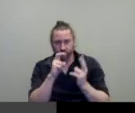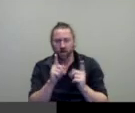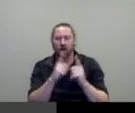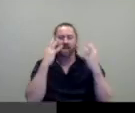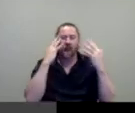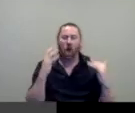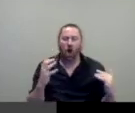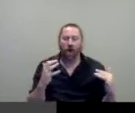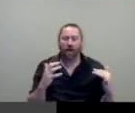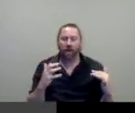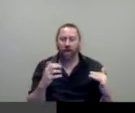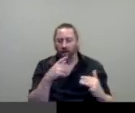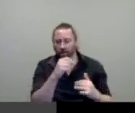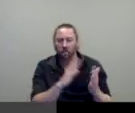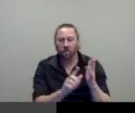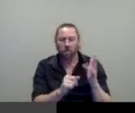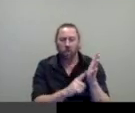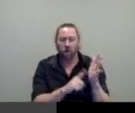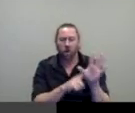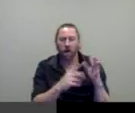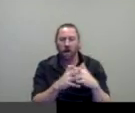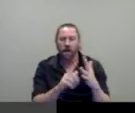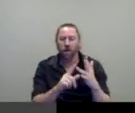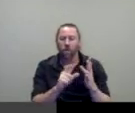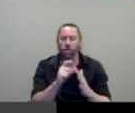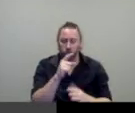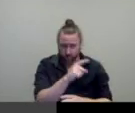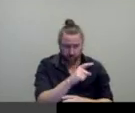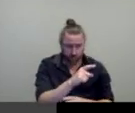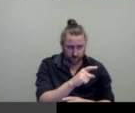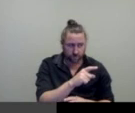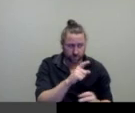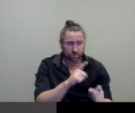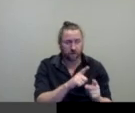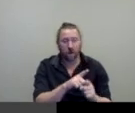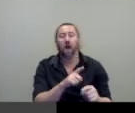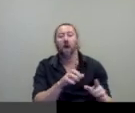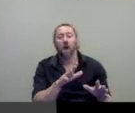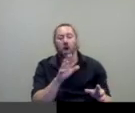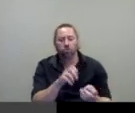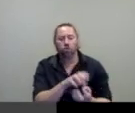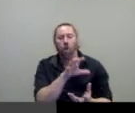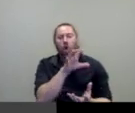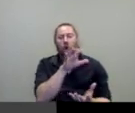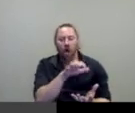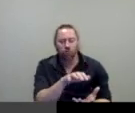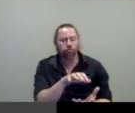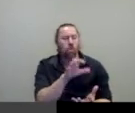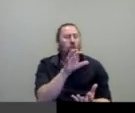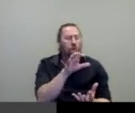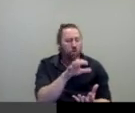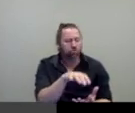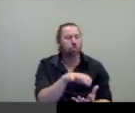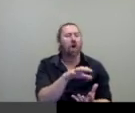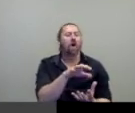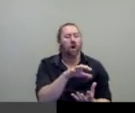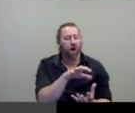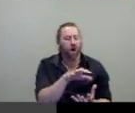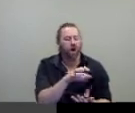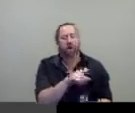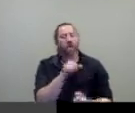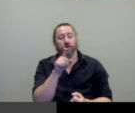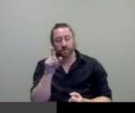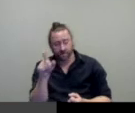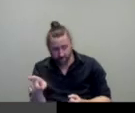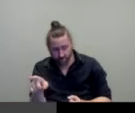Loldstein's Lion taken from Hollywood is roaring on repeat while Levine sketches out a man's